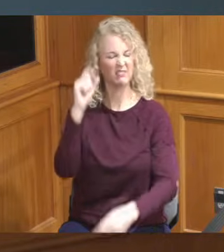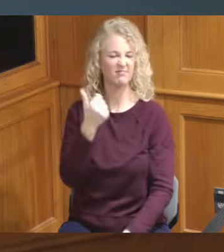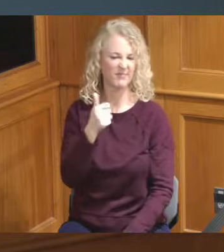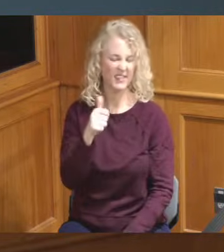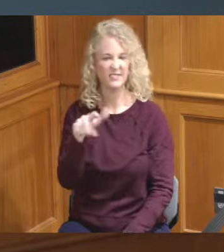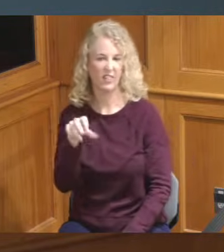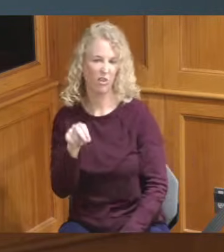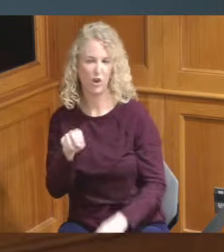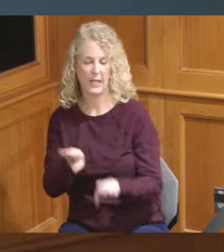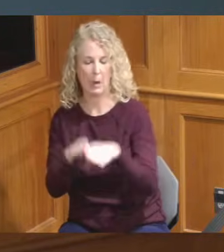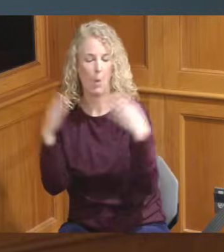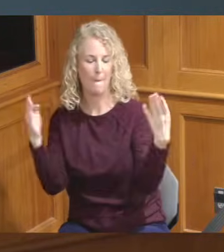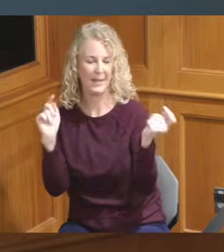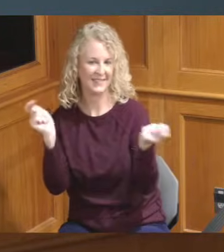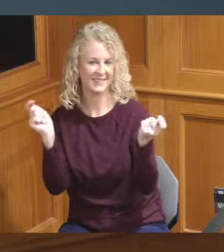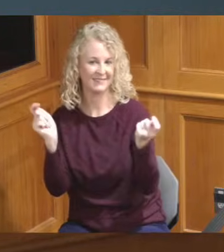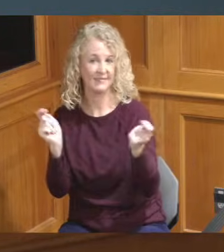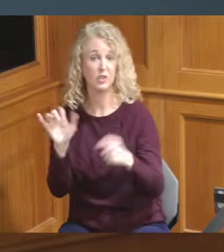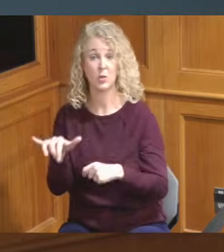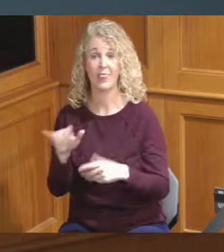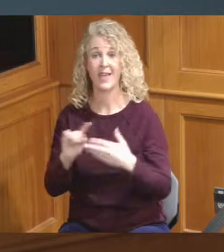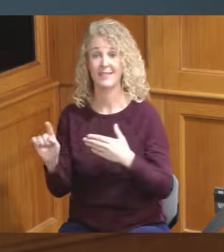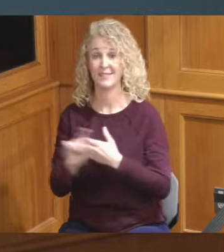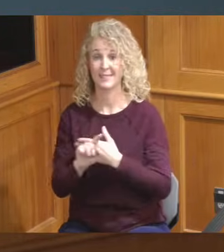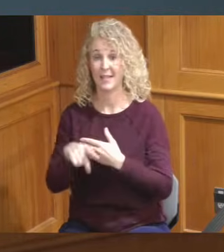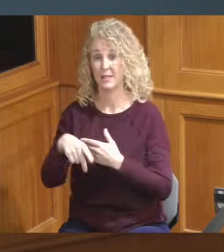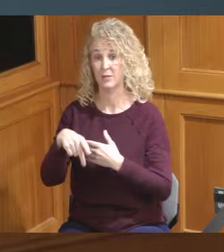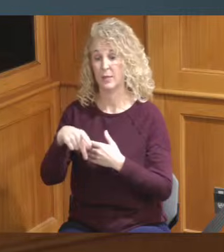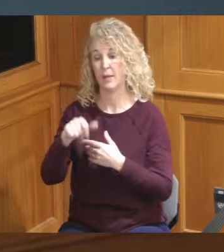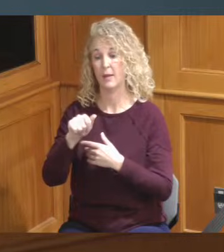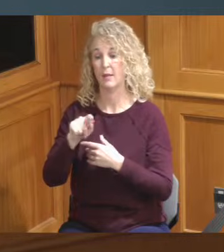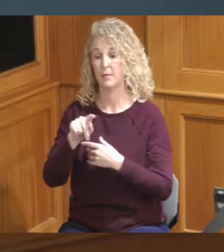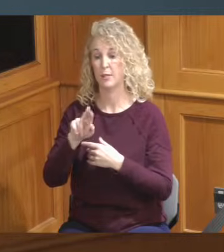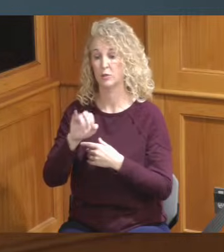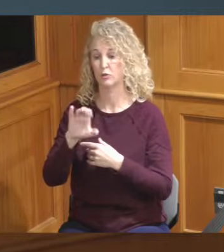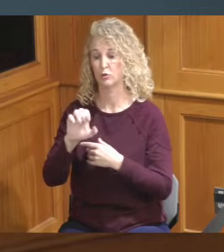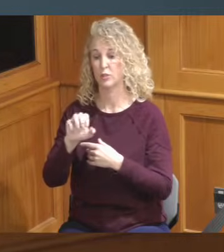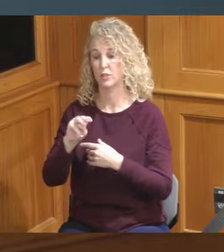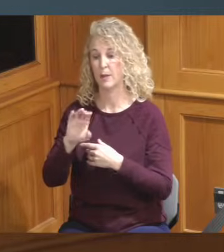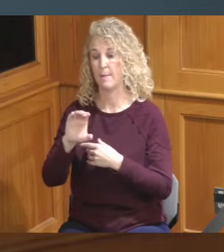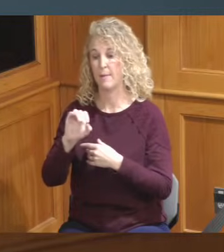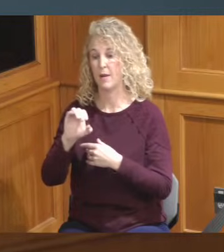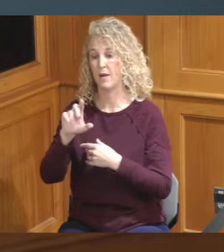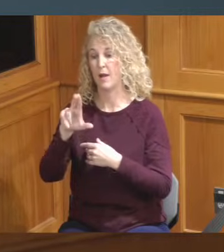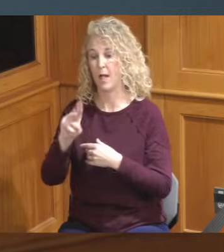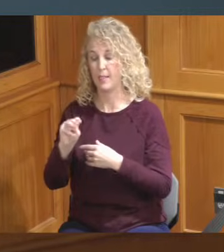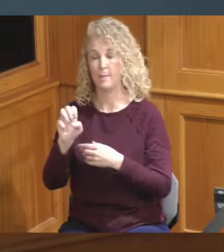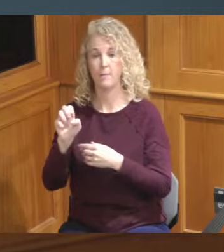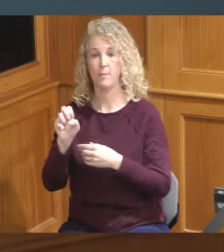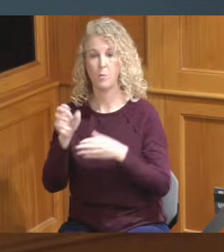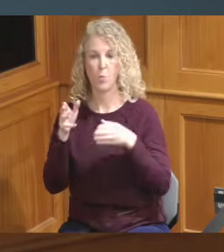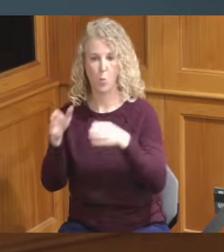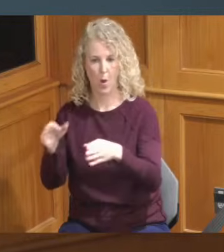the ribbon cutting. So that's on Patricia McCullum way up where Mercy Health used to be. And so we